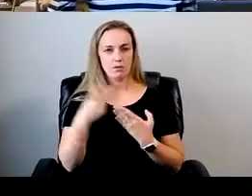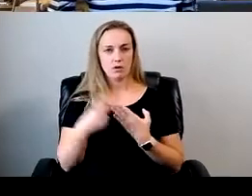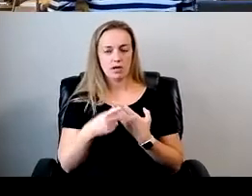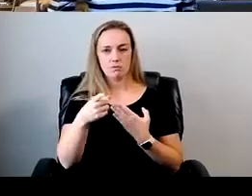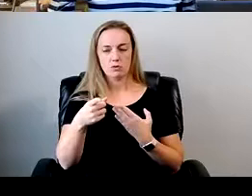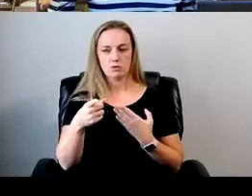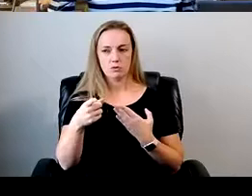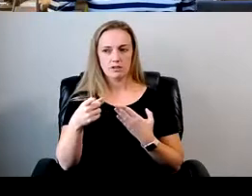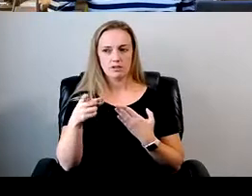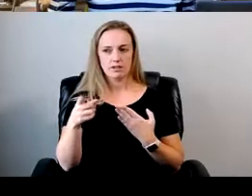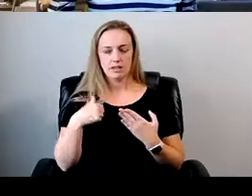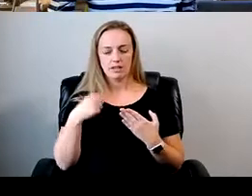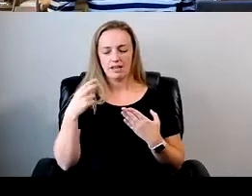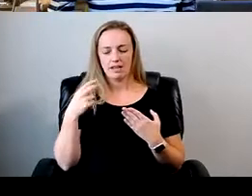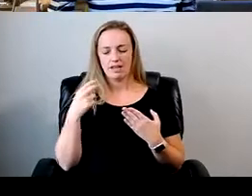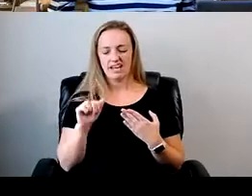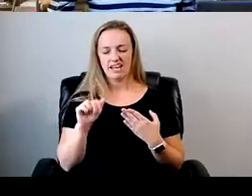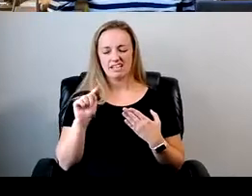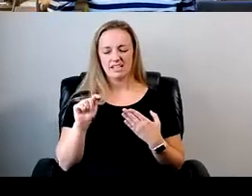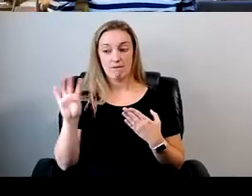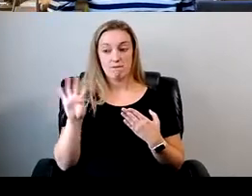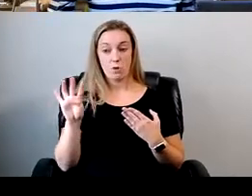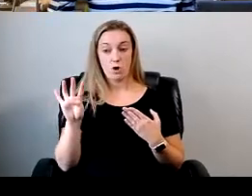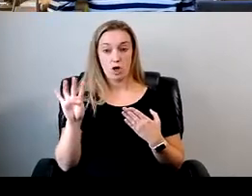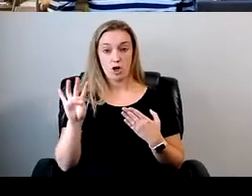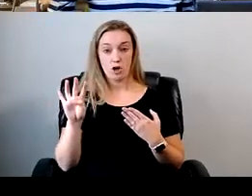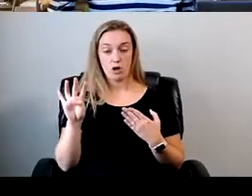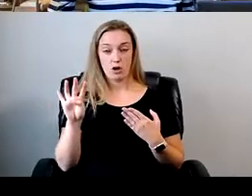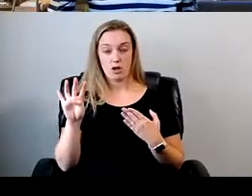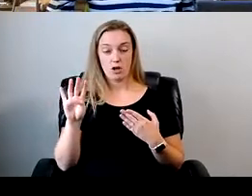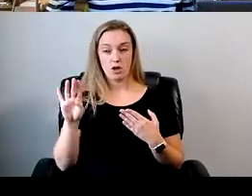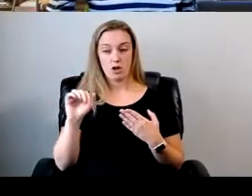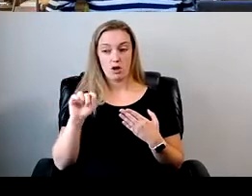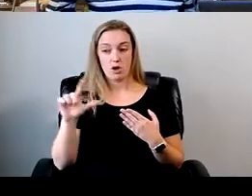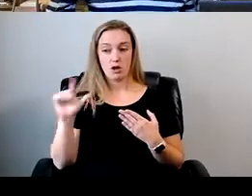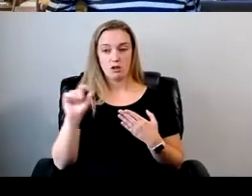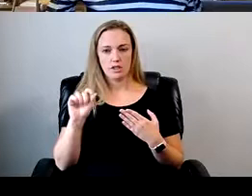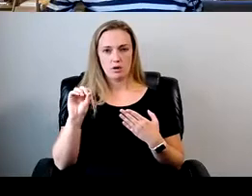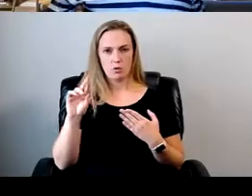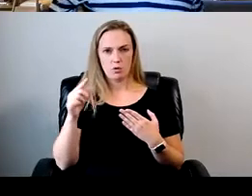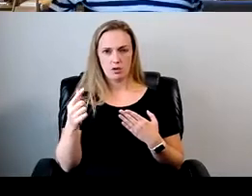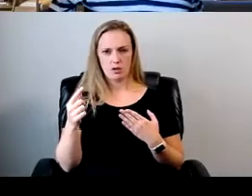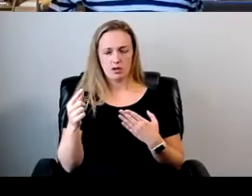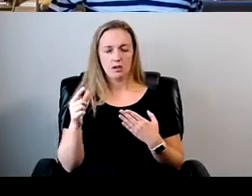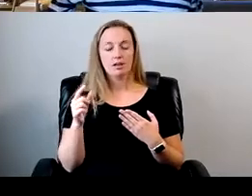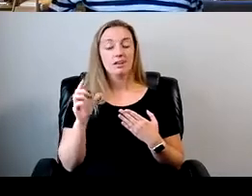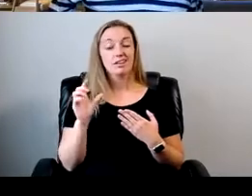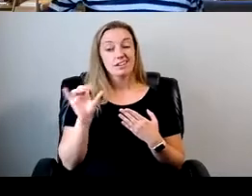the website AT4, the number four, at4all.org. And on that website there's a lot,